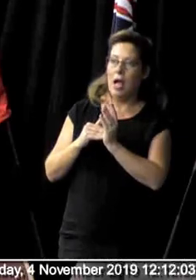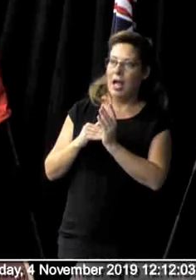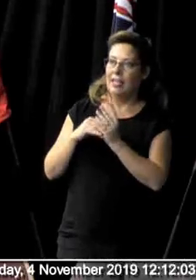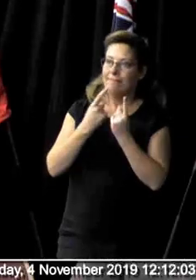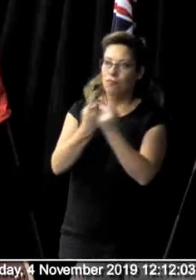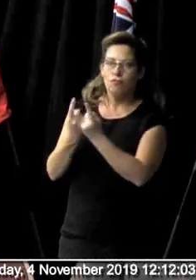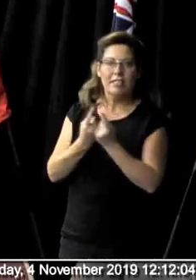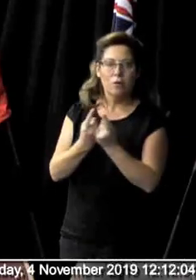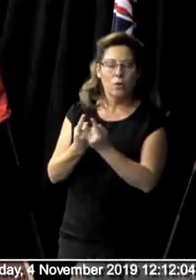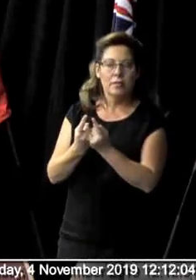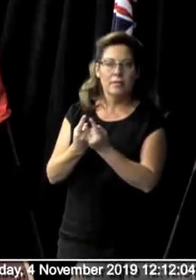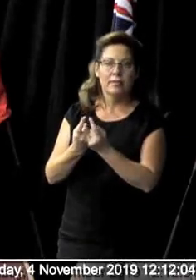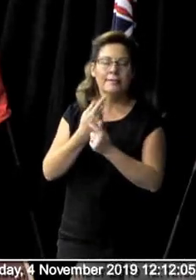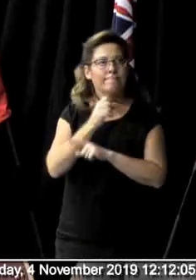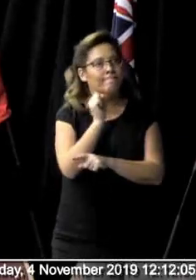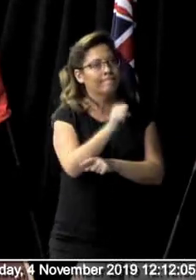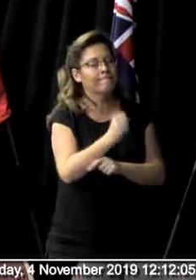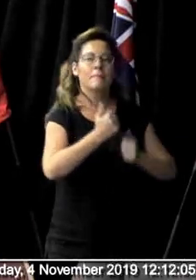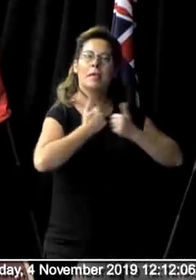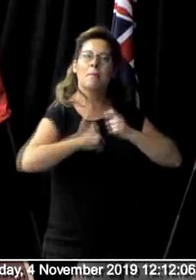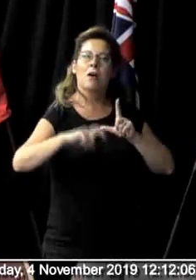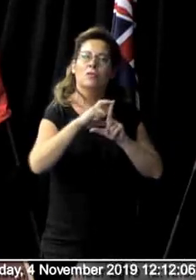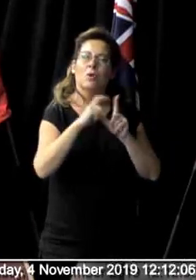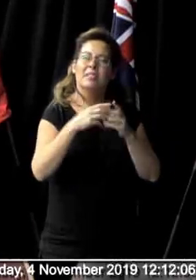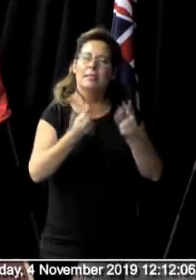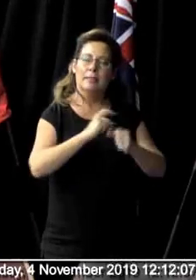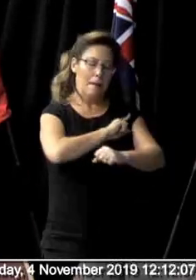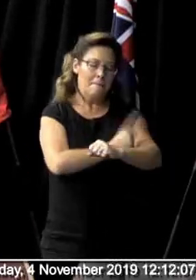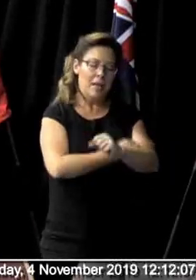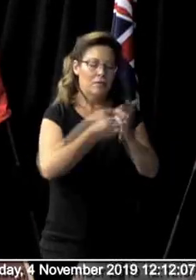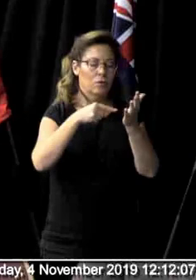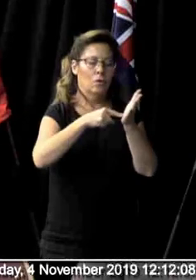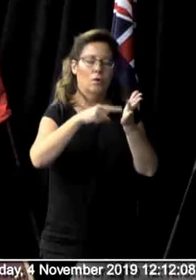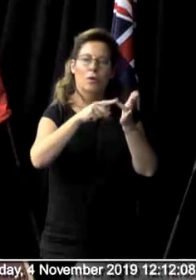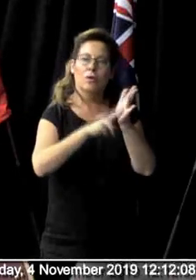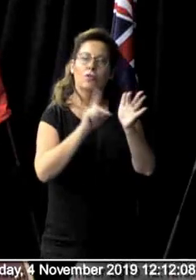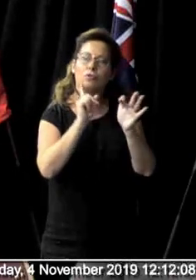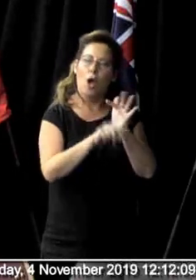Because of [REDACTED]’s low muscle tone and fine motor skills,